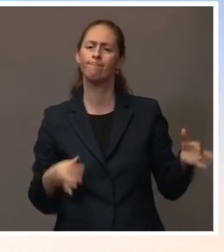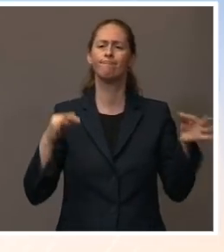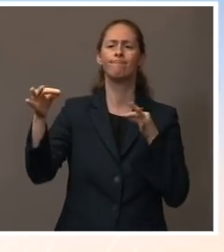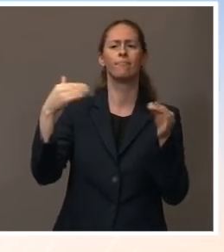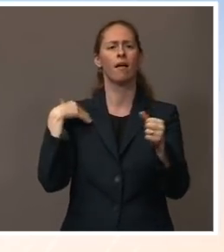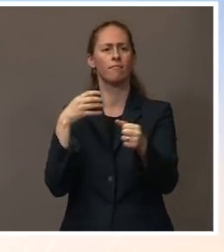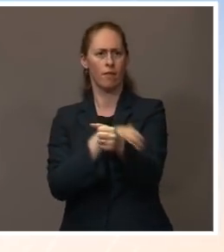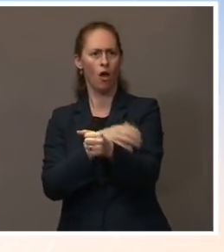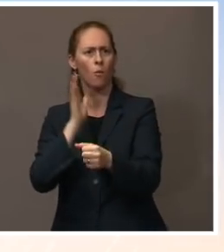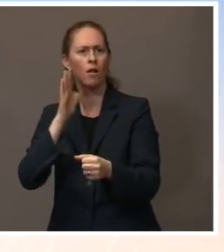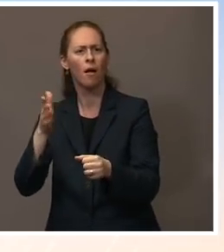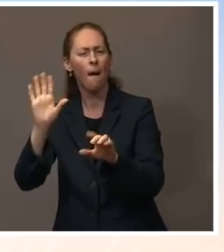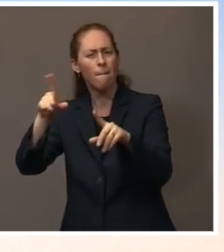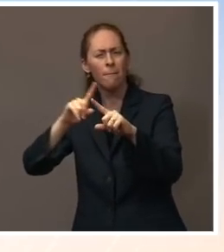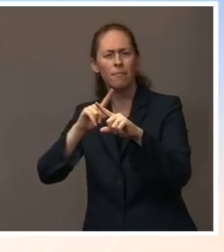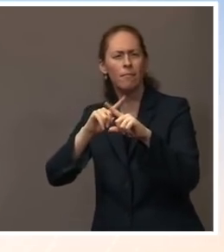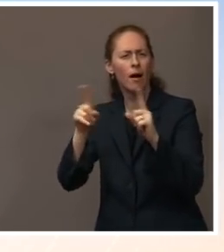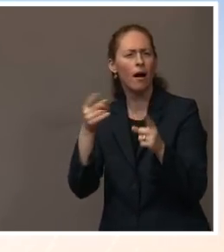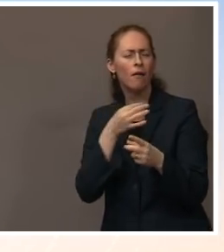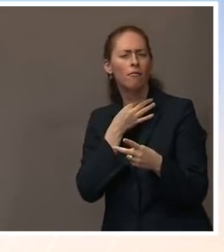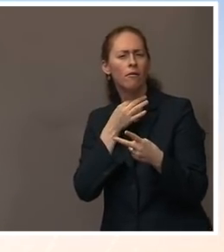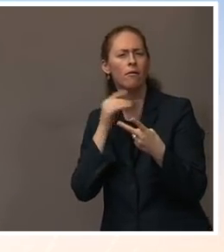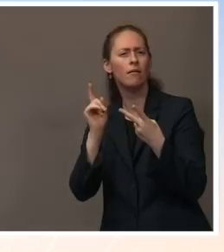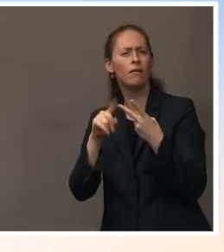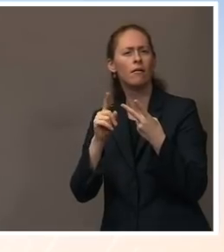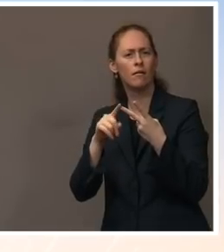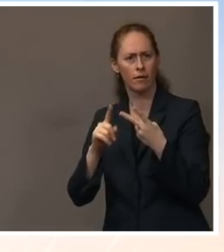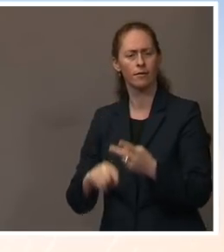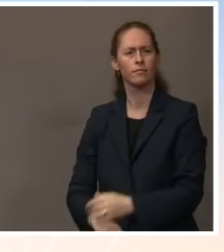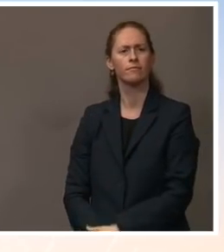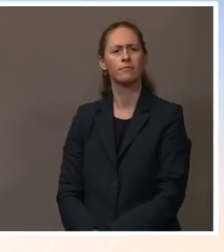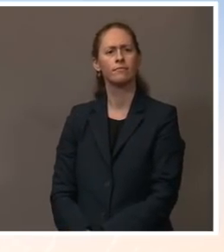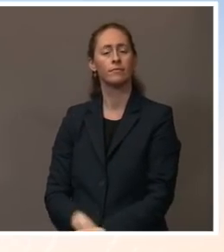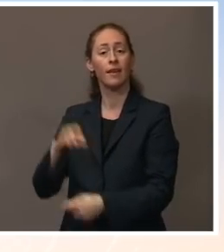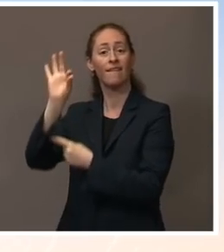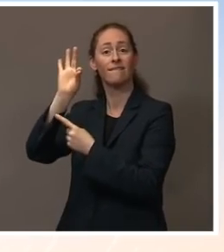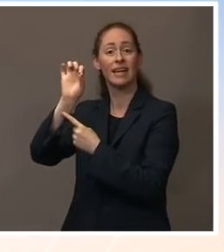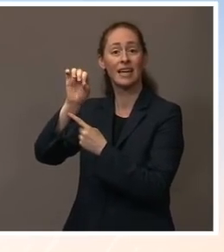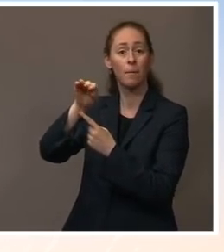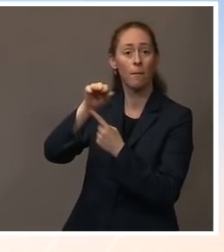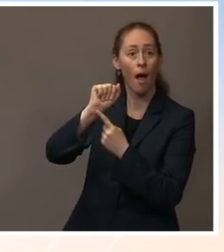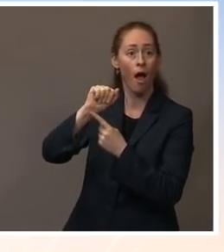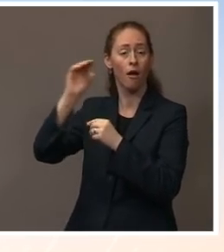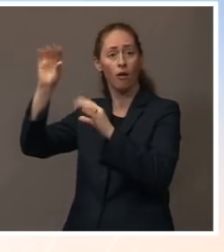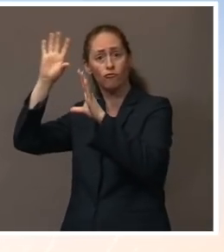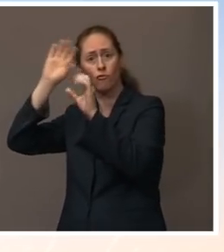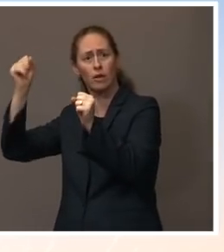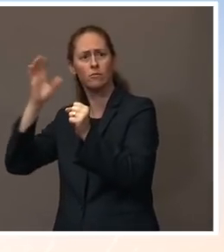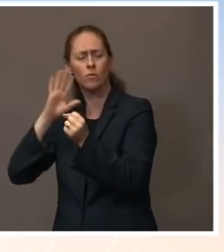the President is going to meet with the FEMA Administrator this afternoon. Ms. Psaki: Yes. The Press: Obviously, we're seeing a lot of extreme weather and climate events.